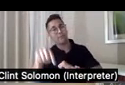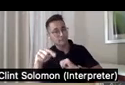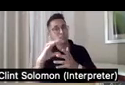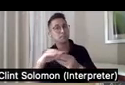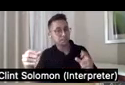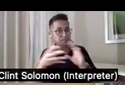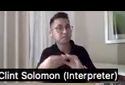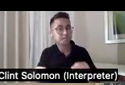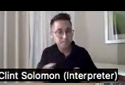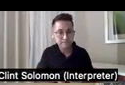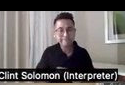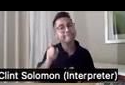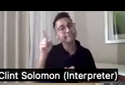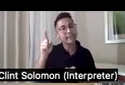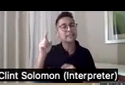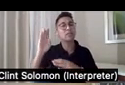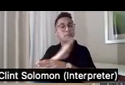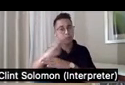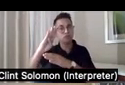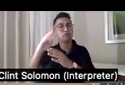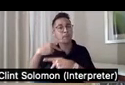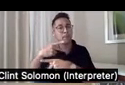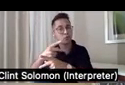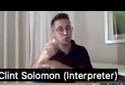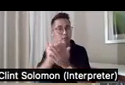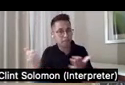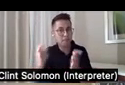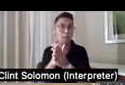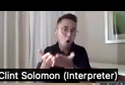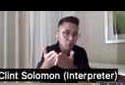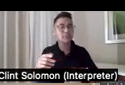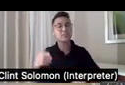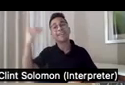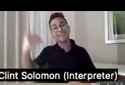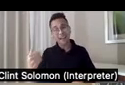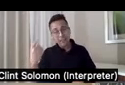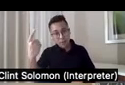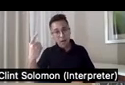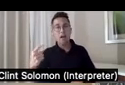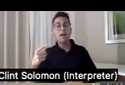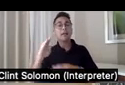so these are commercially produced books this next one is a commercially produced book as you can see